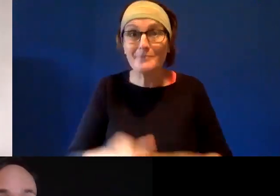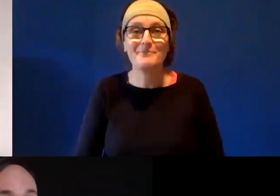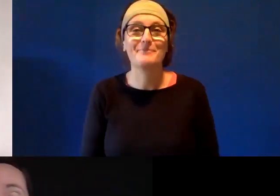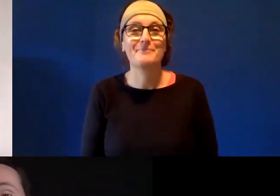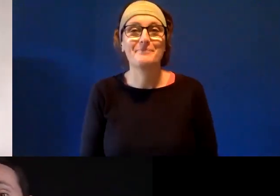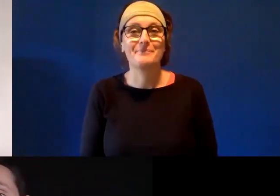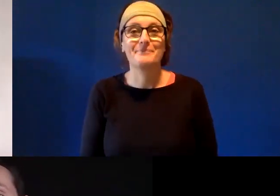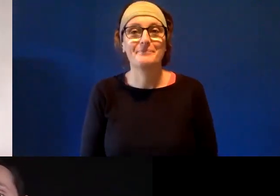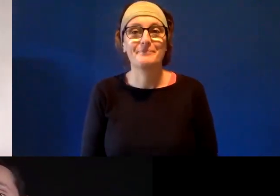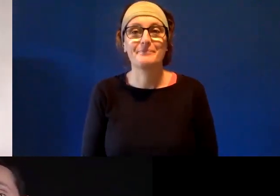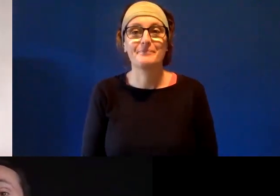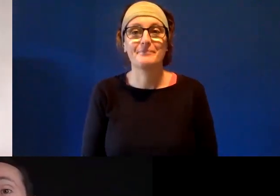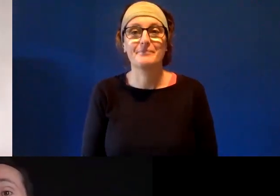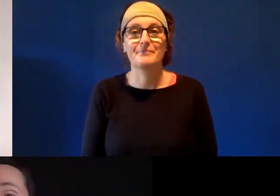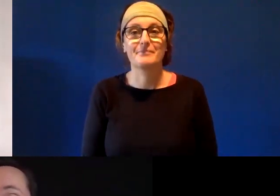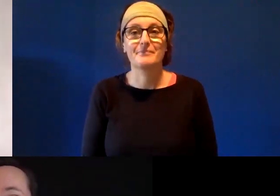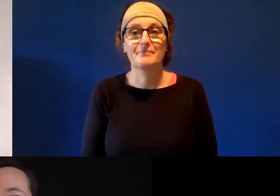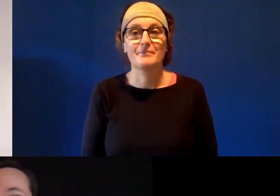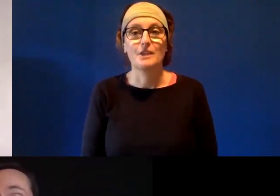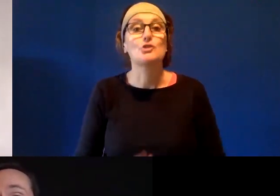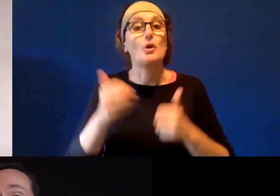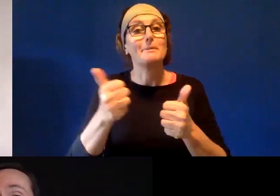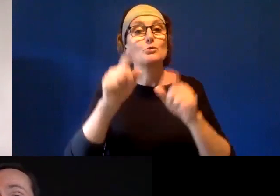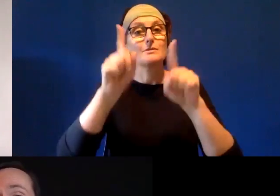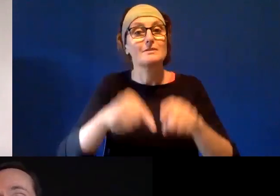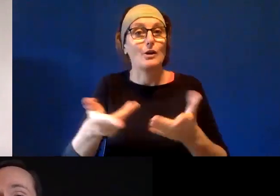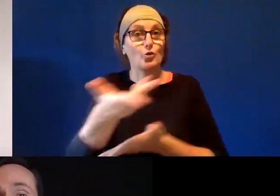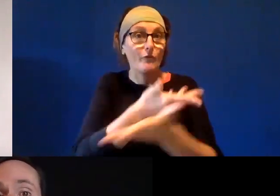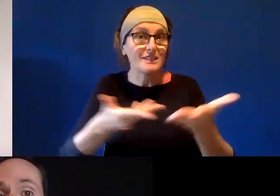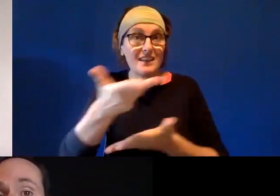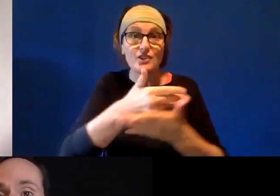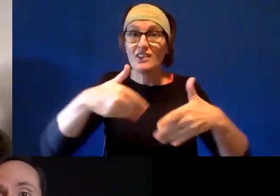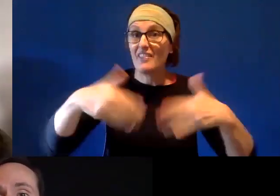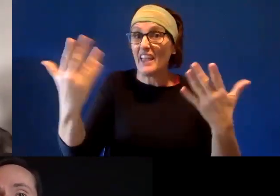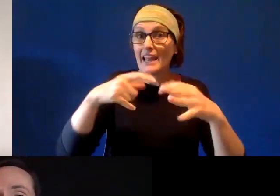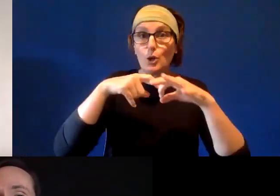Everyone, let's create a bit of a conversation. Are there any sort of questions?